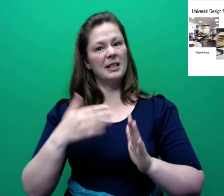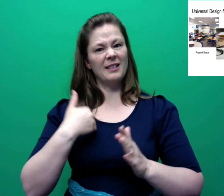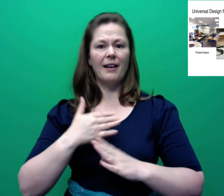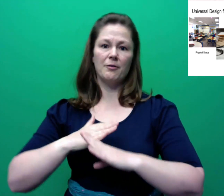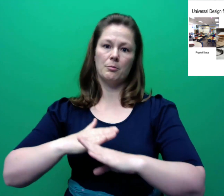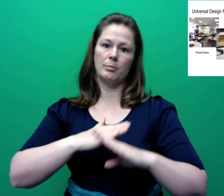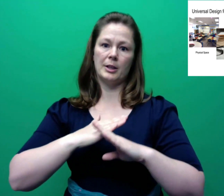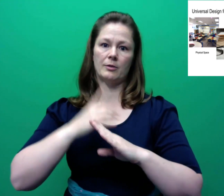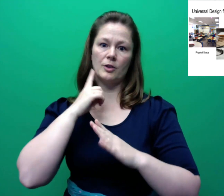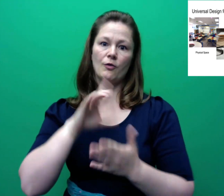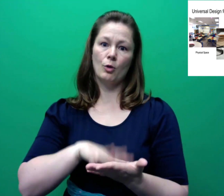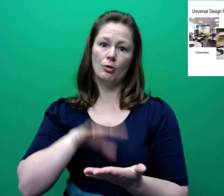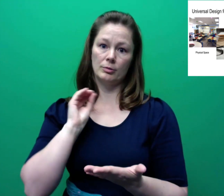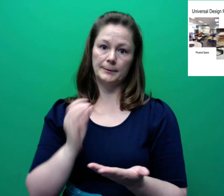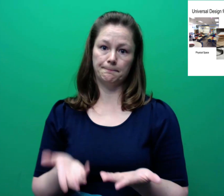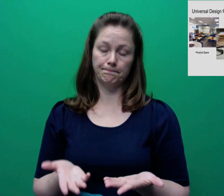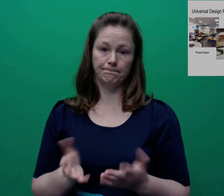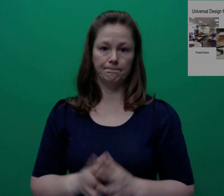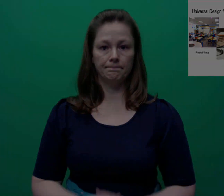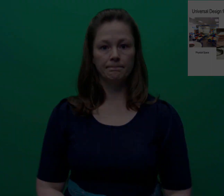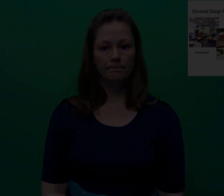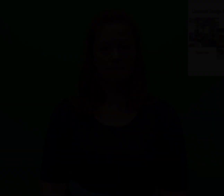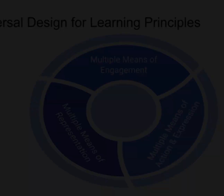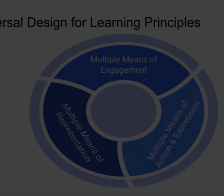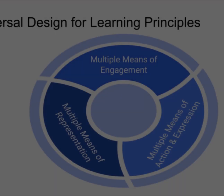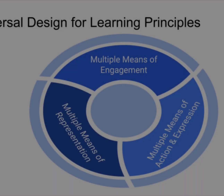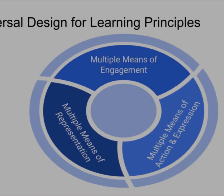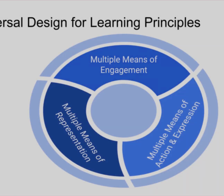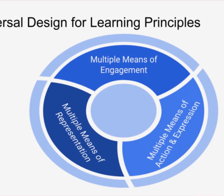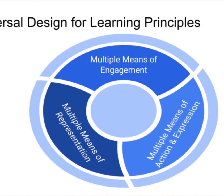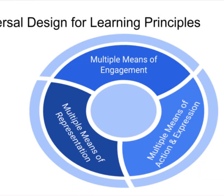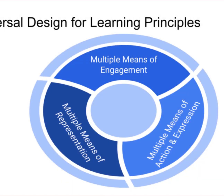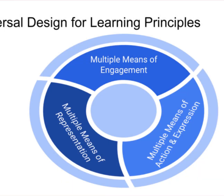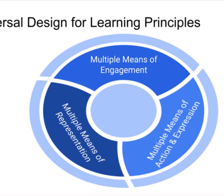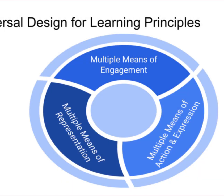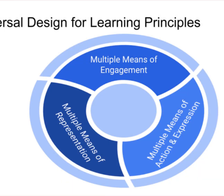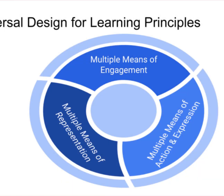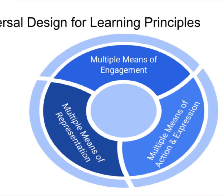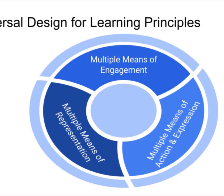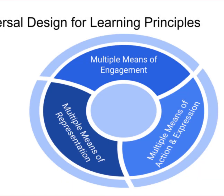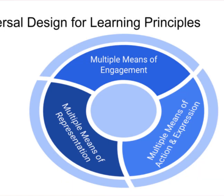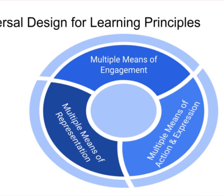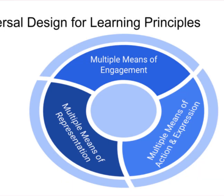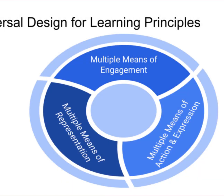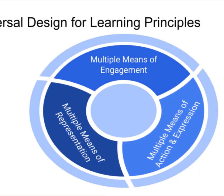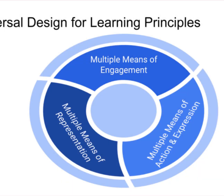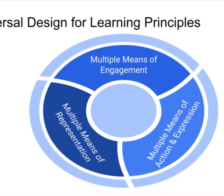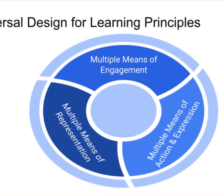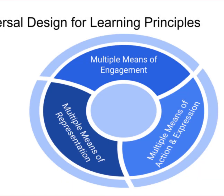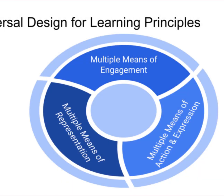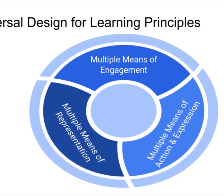instructional method then there are barriers to learning for many students in your class.